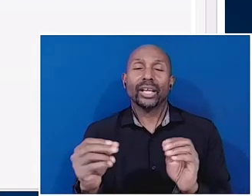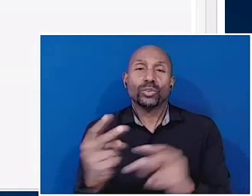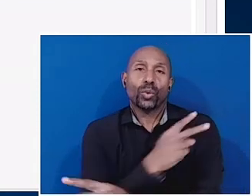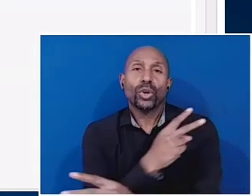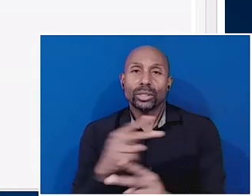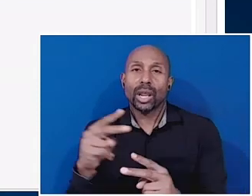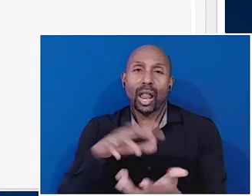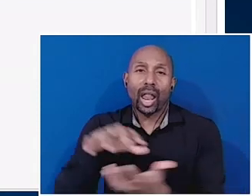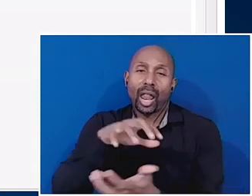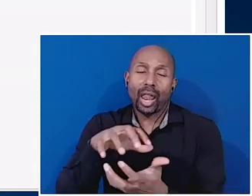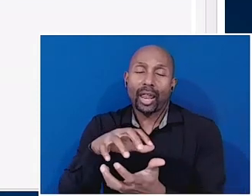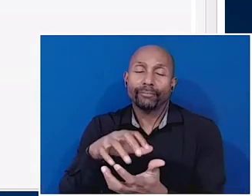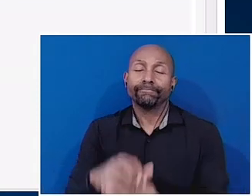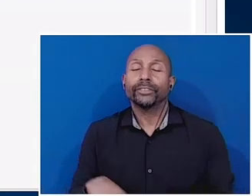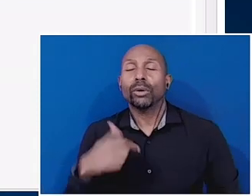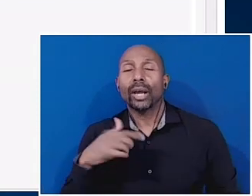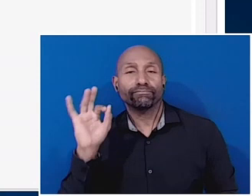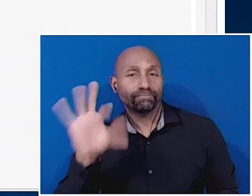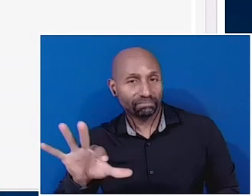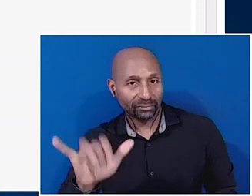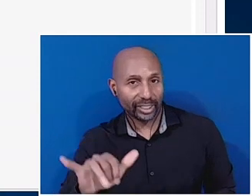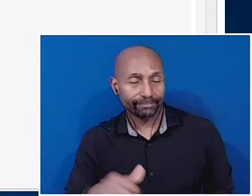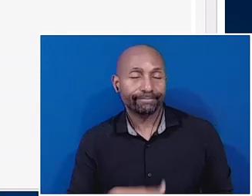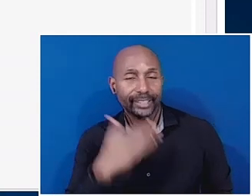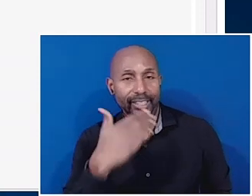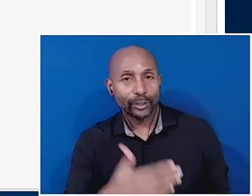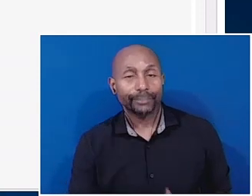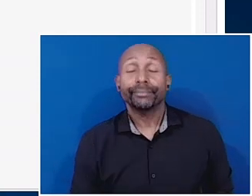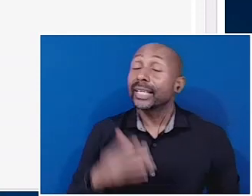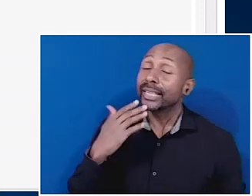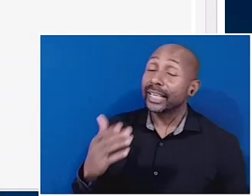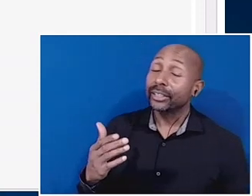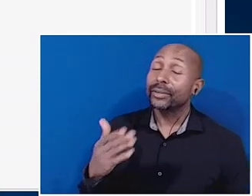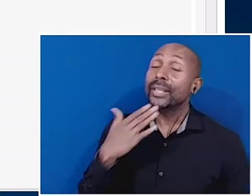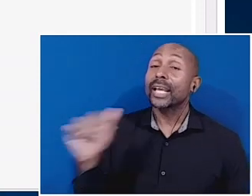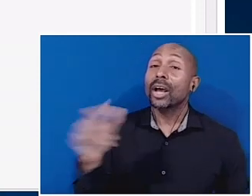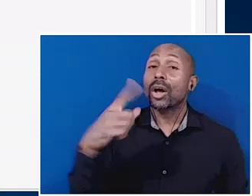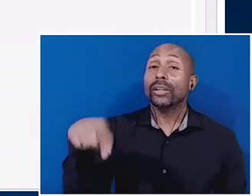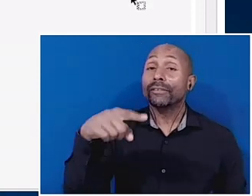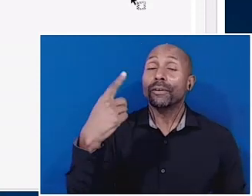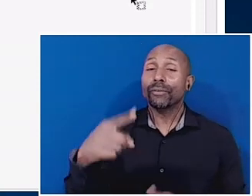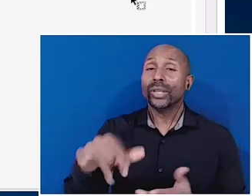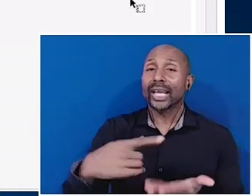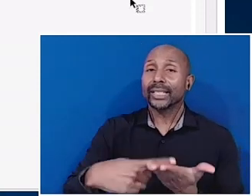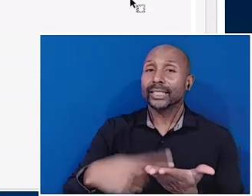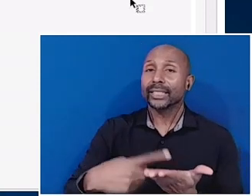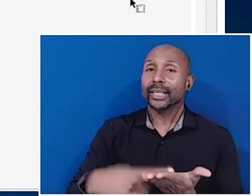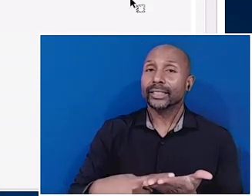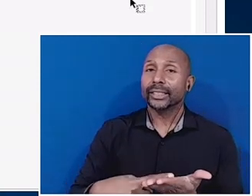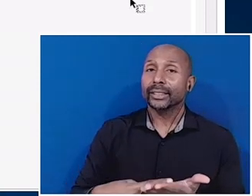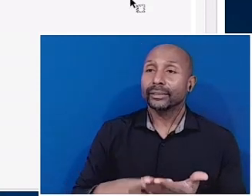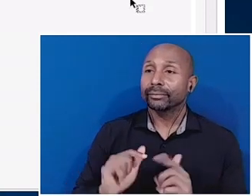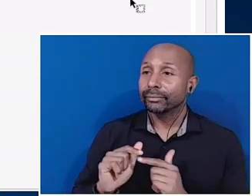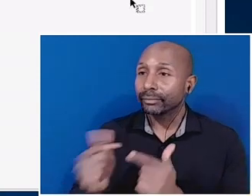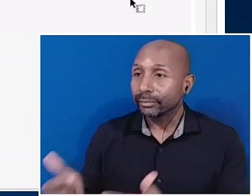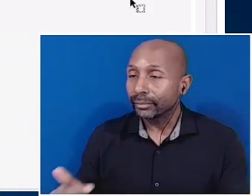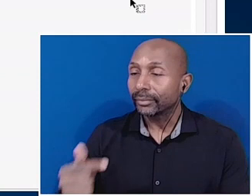Thank you and thank you all for that d iscussion. Herman, with about a little over